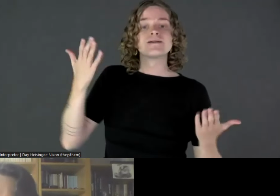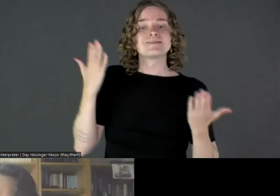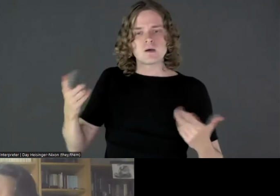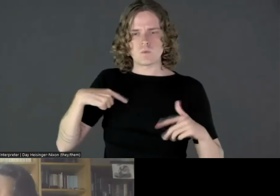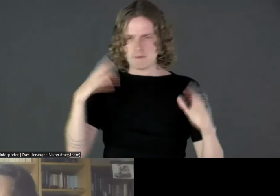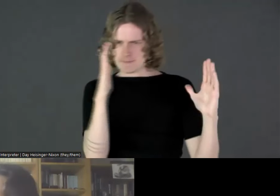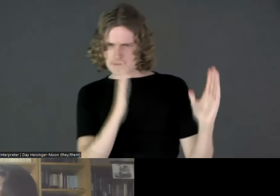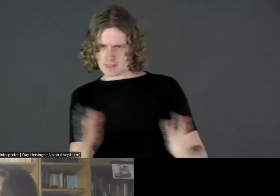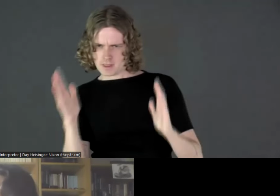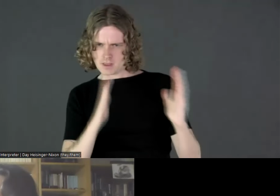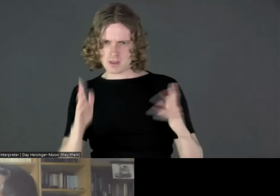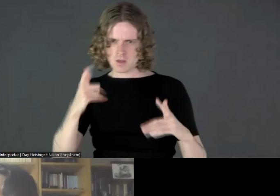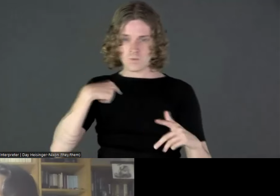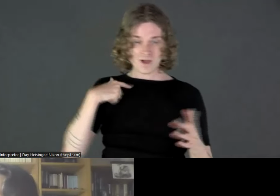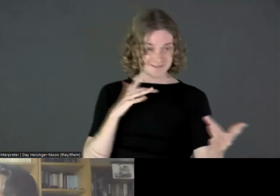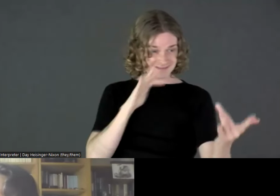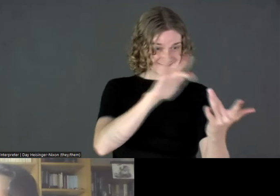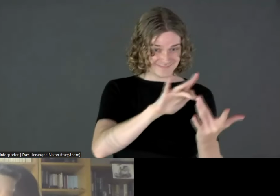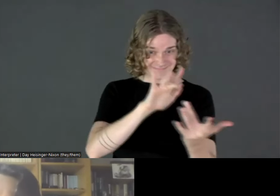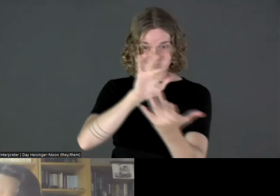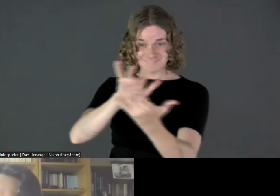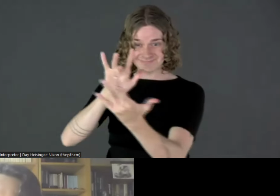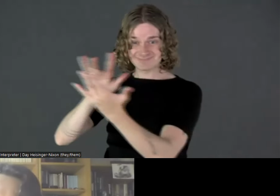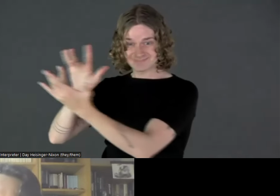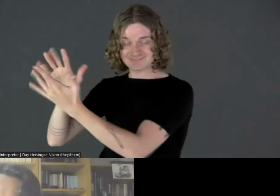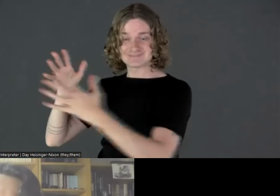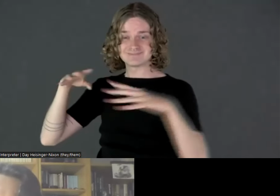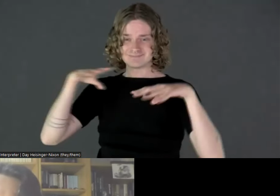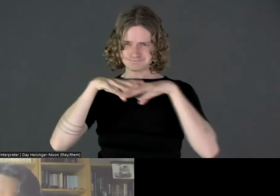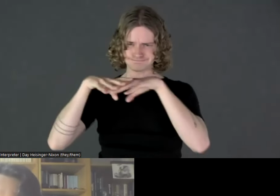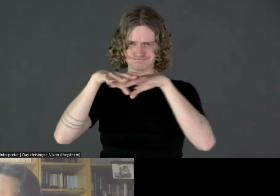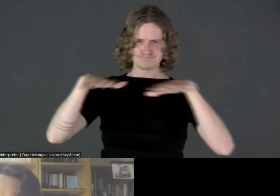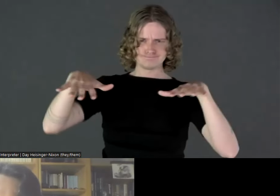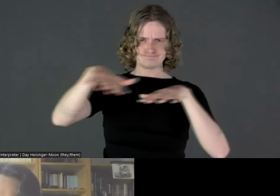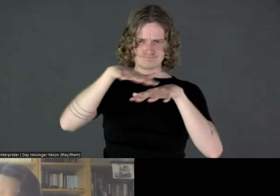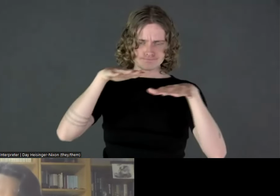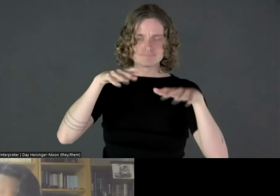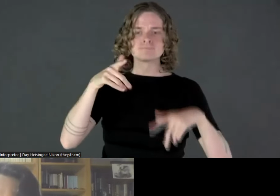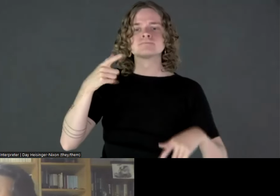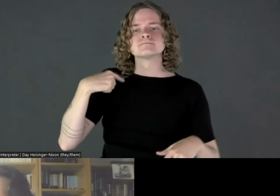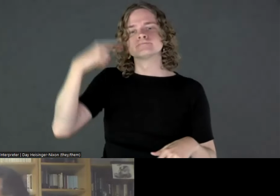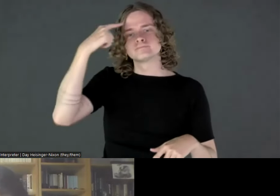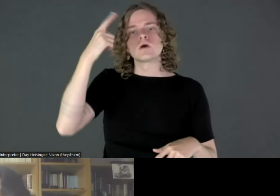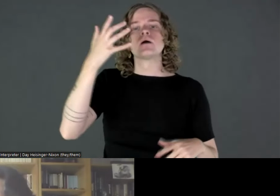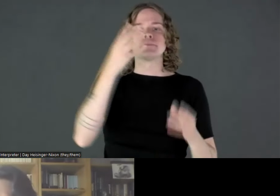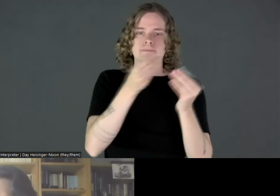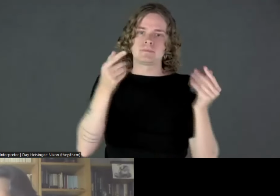it seems they will go away of working through the protection cluster or enjoyment of the protection